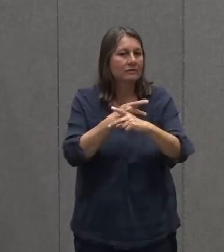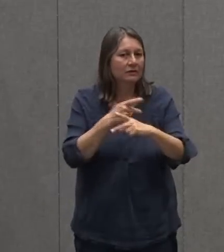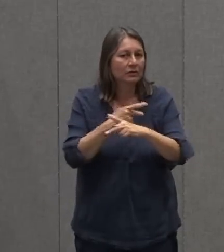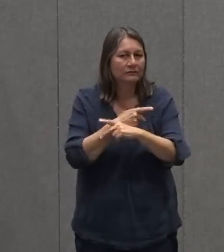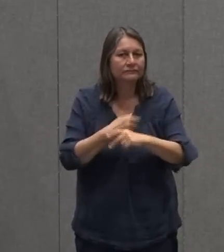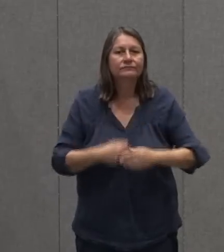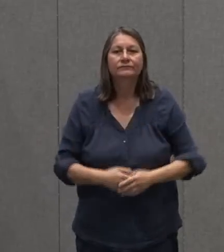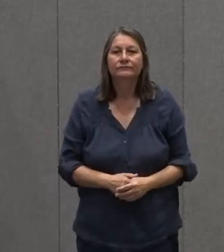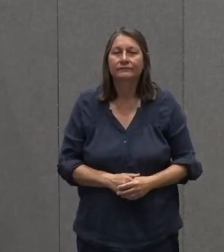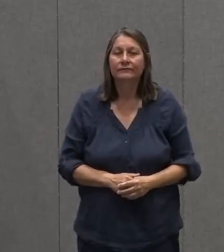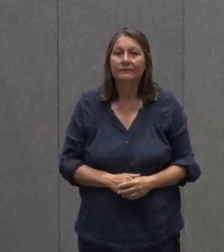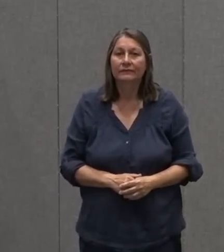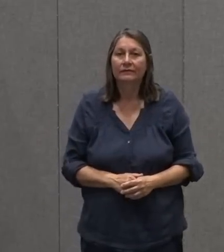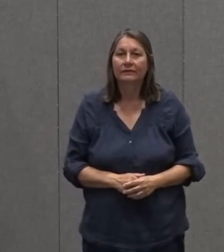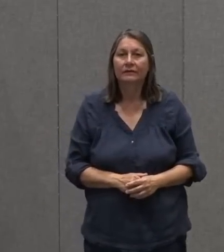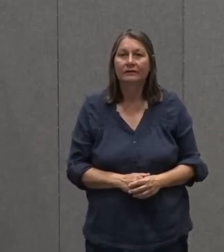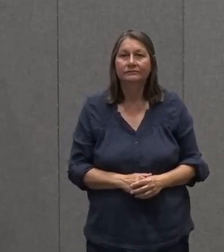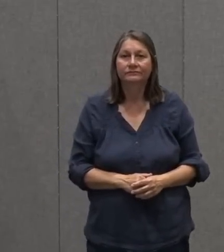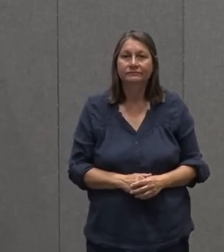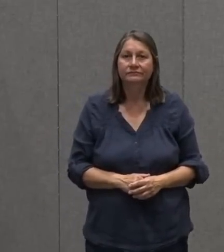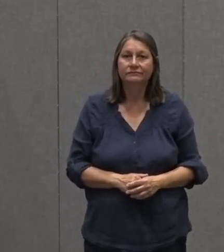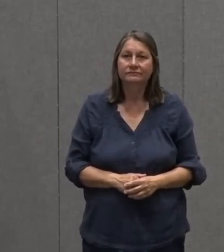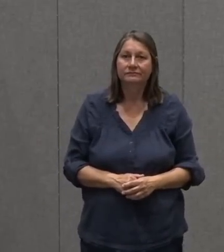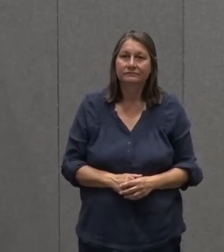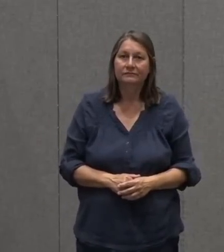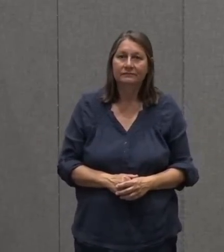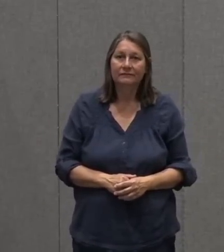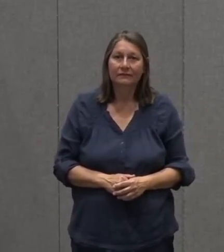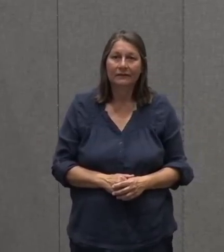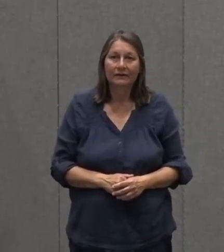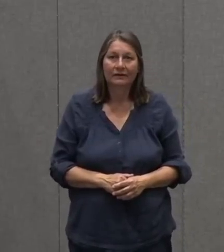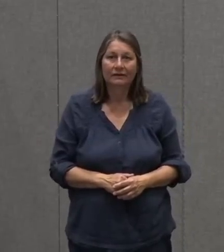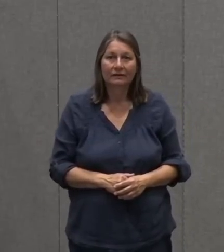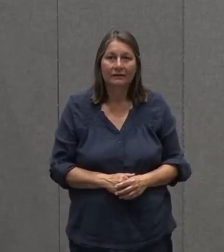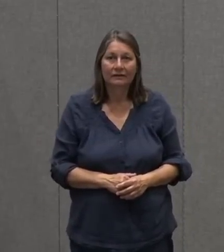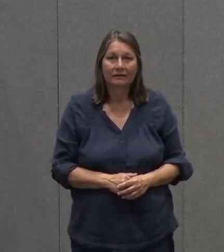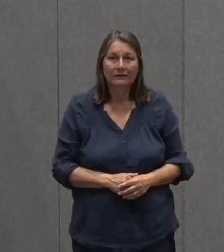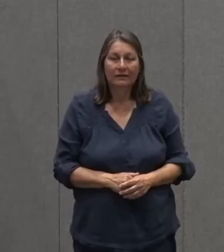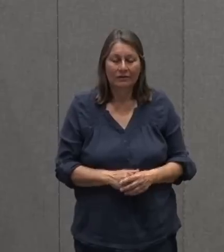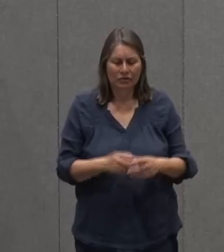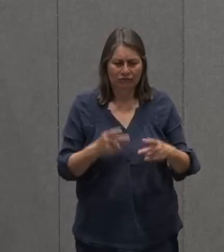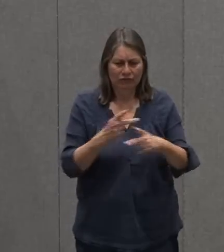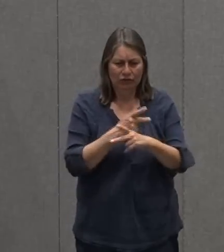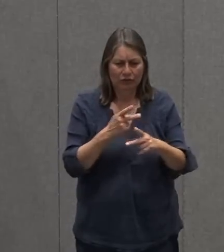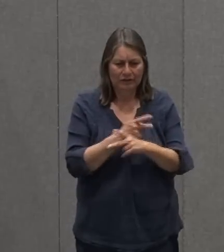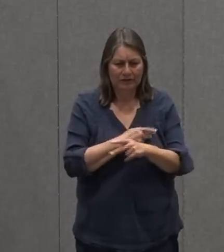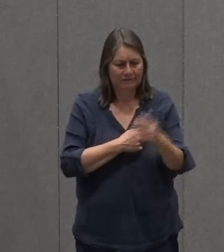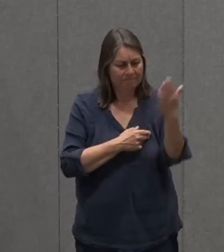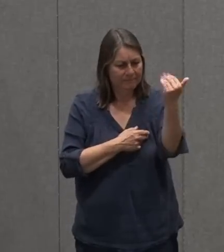Well, first we well, we wanna figure out the difference between 23 and 15.